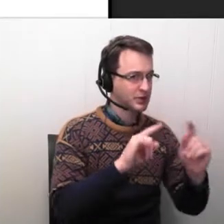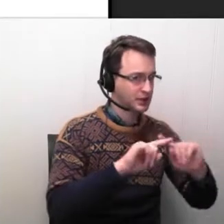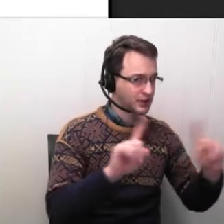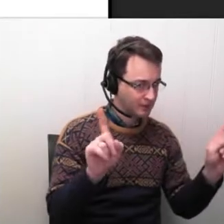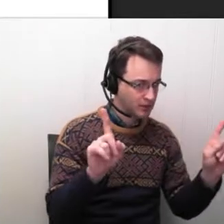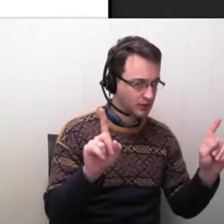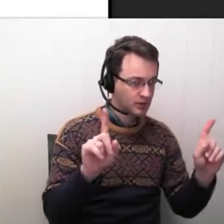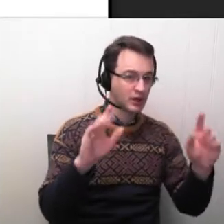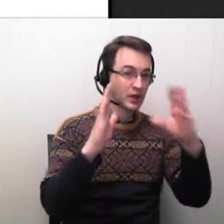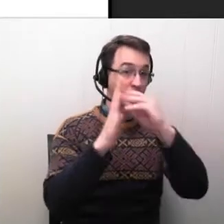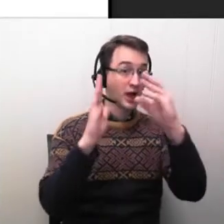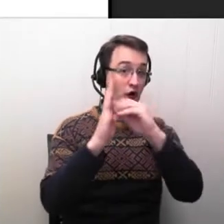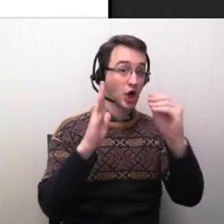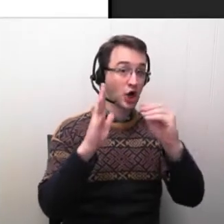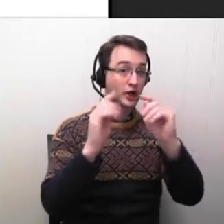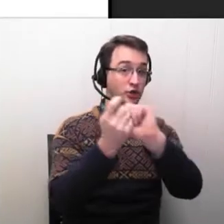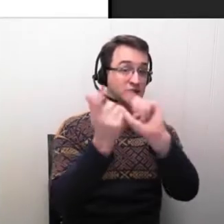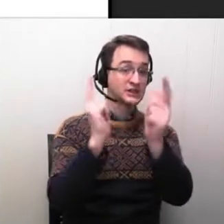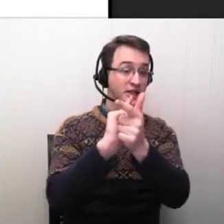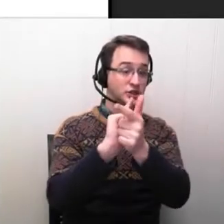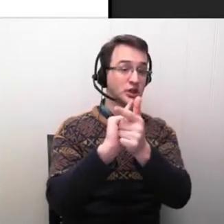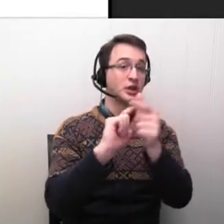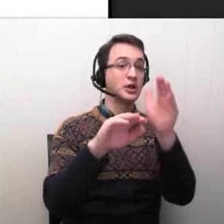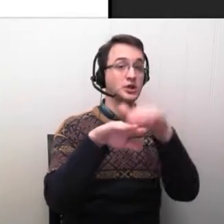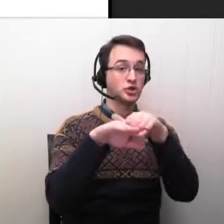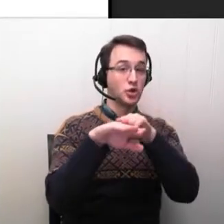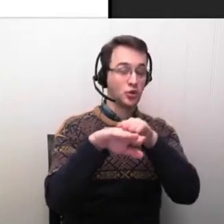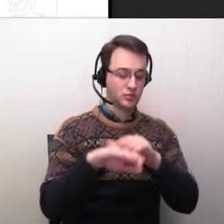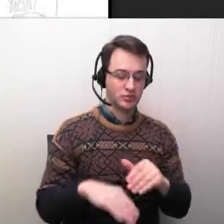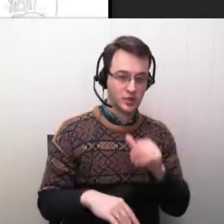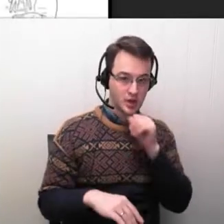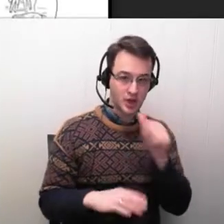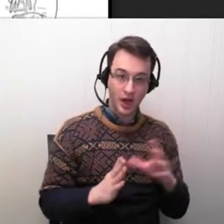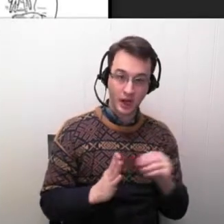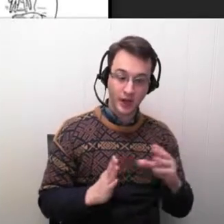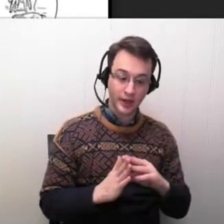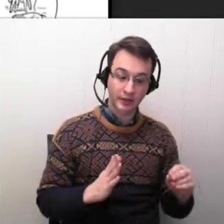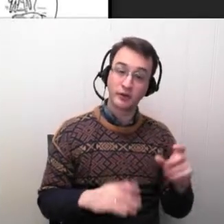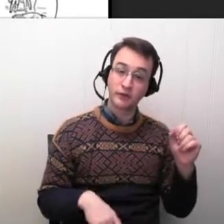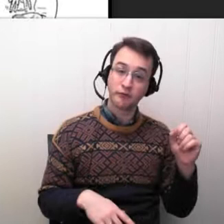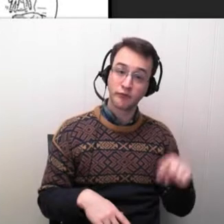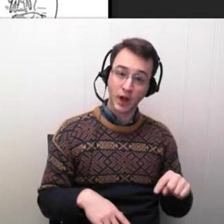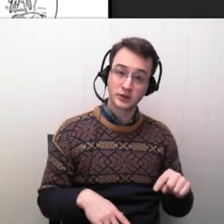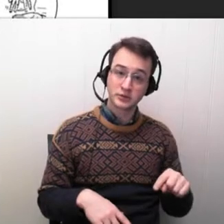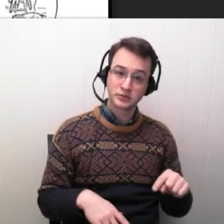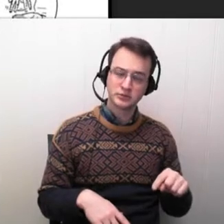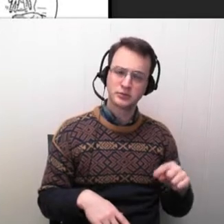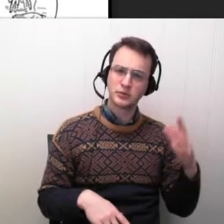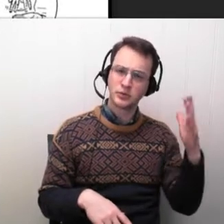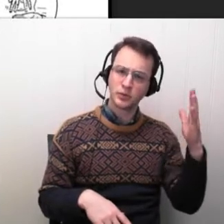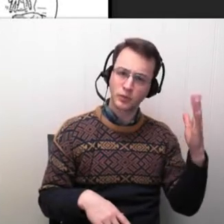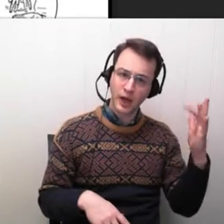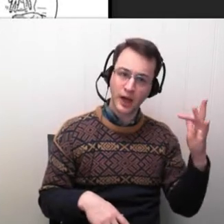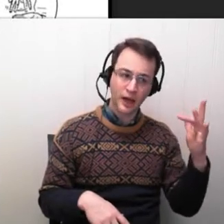iconically related signs compared to unrelated signs. Unlike novices they had a rich network